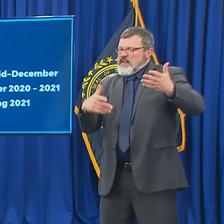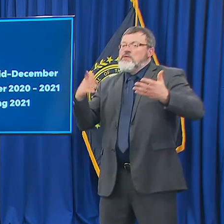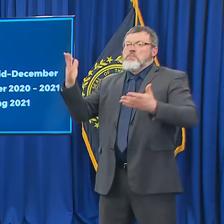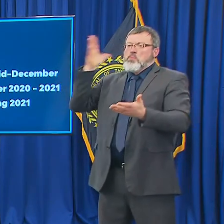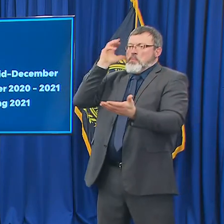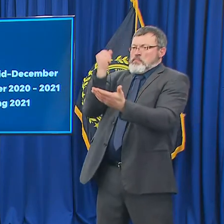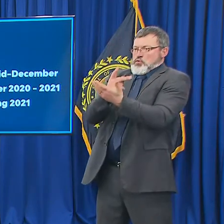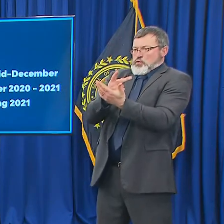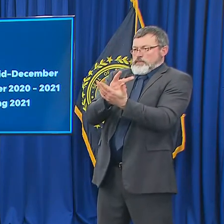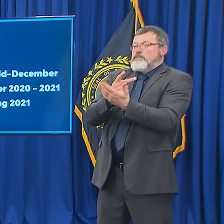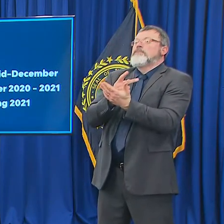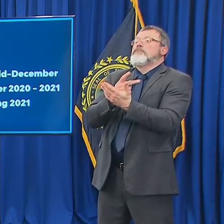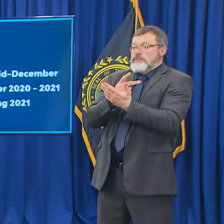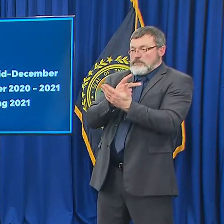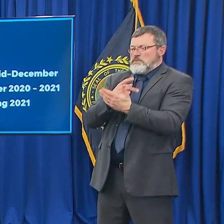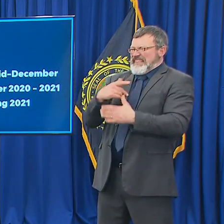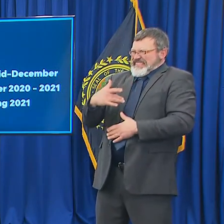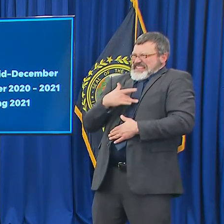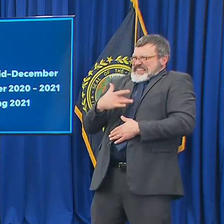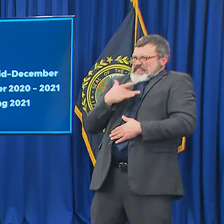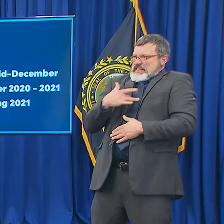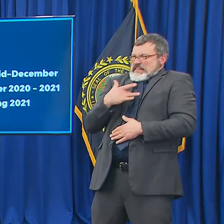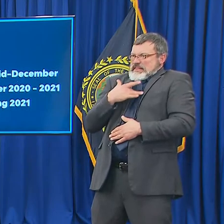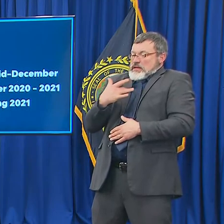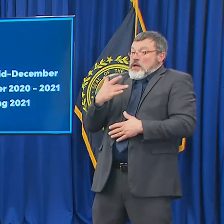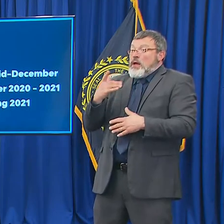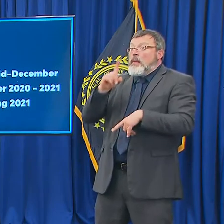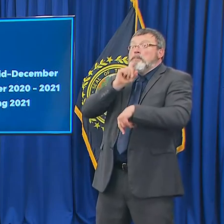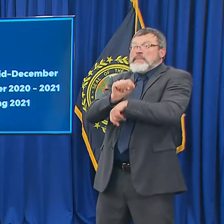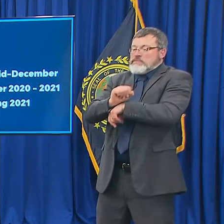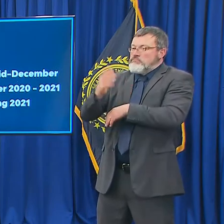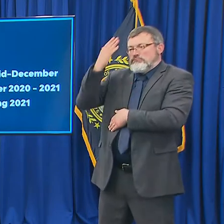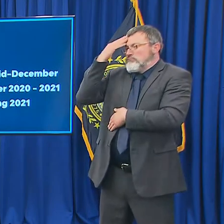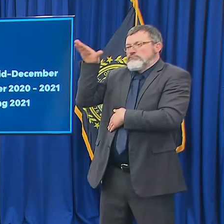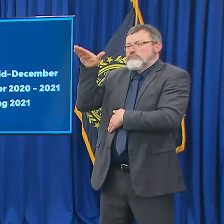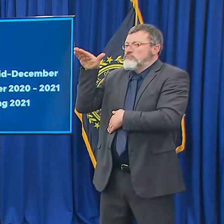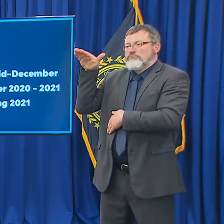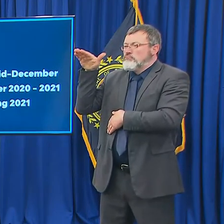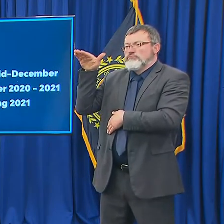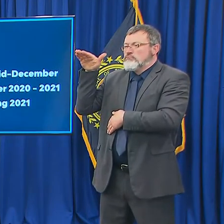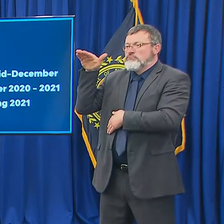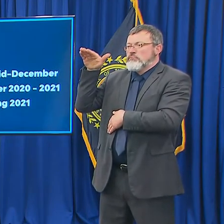of vaccine but we might expect then to begin vaccinating the general public outside